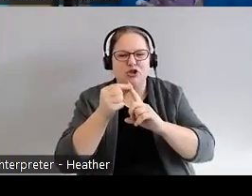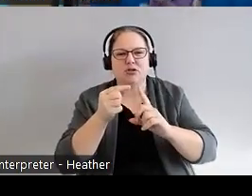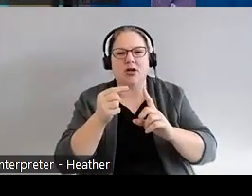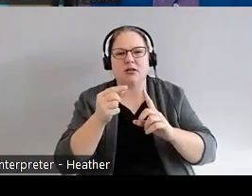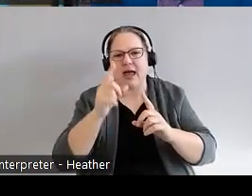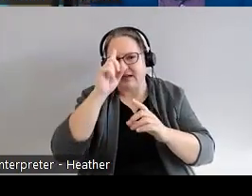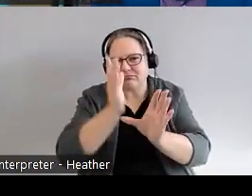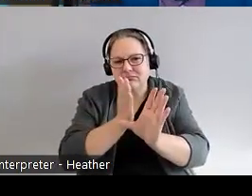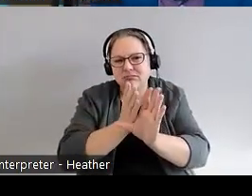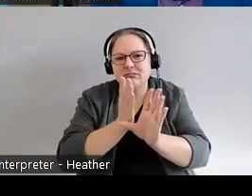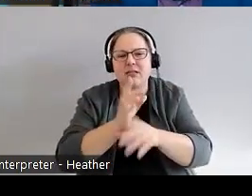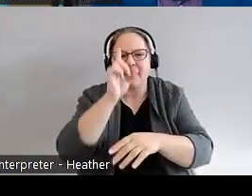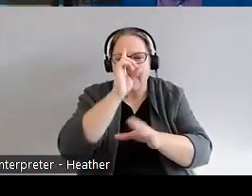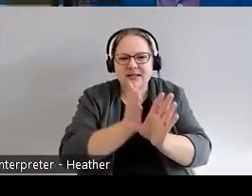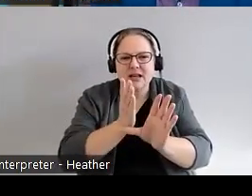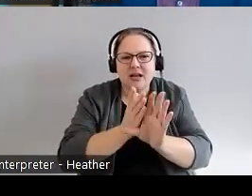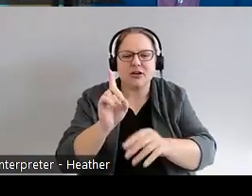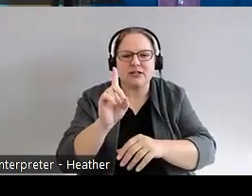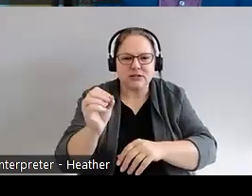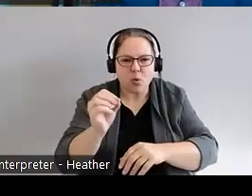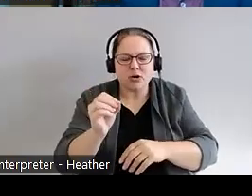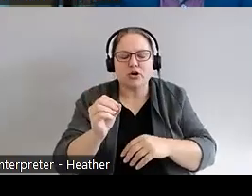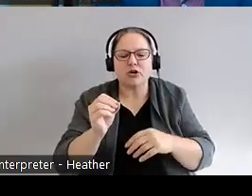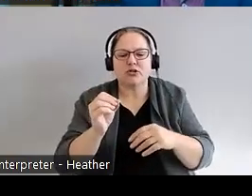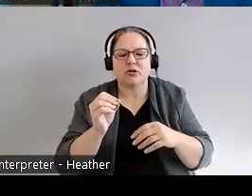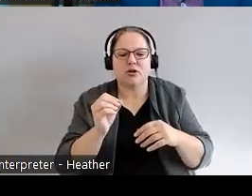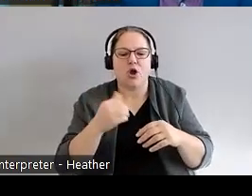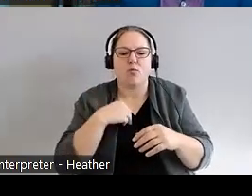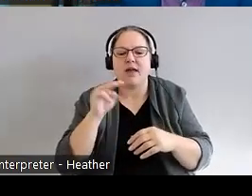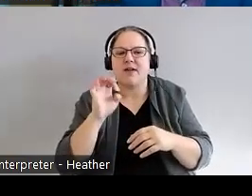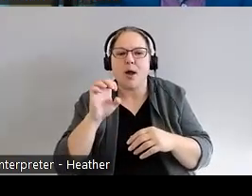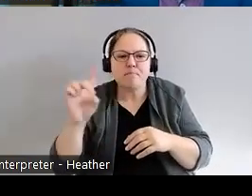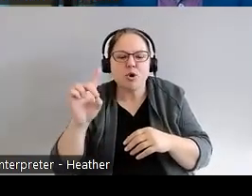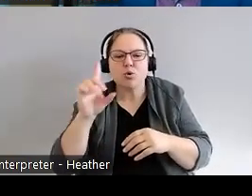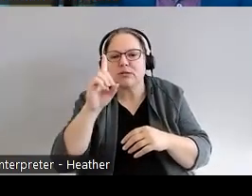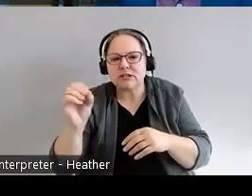psychotic disorders units that I cover. Uh we have mood disorders programs, we have uh personality